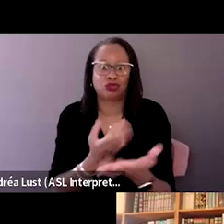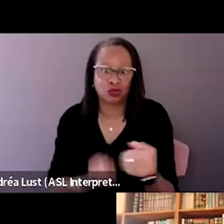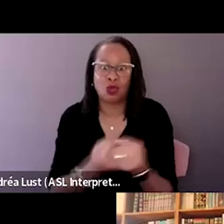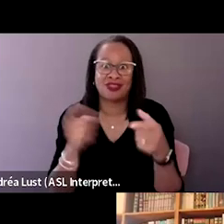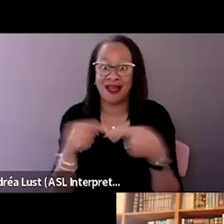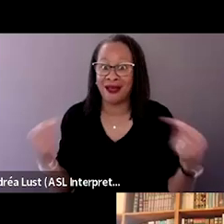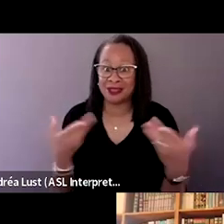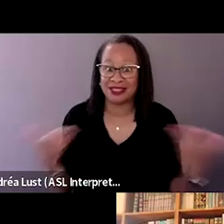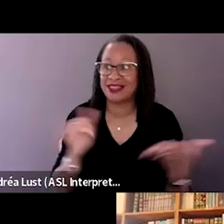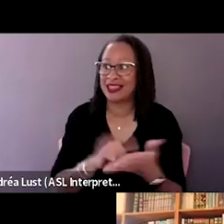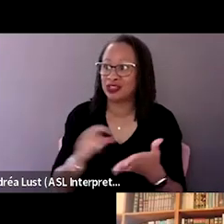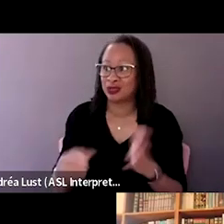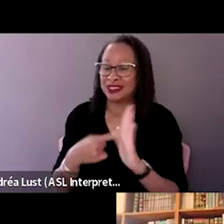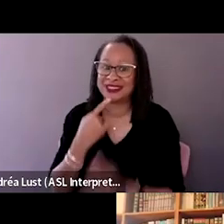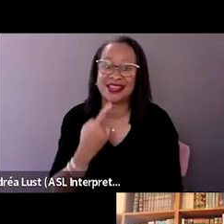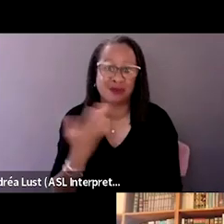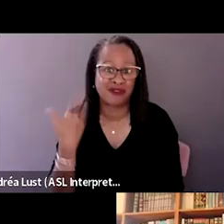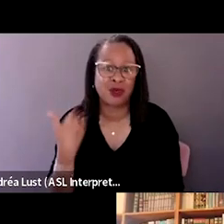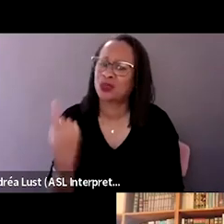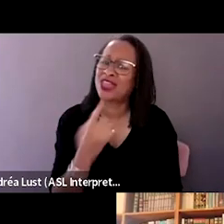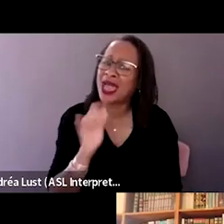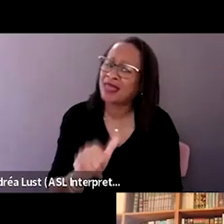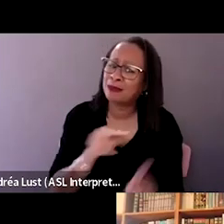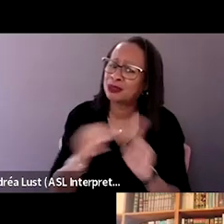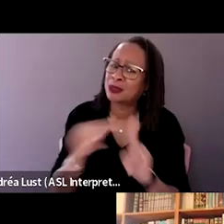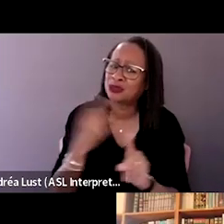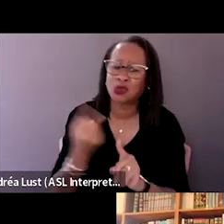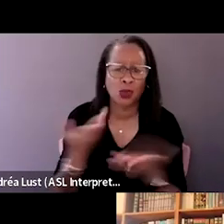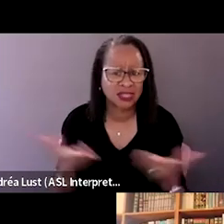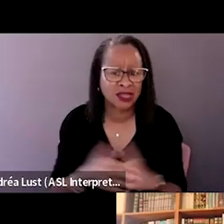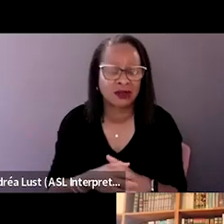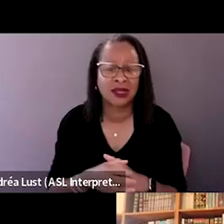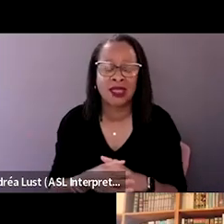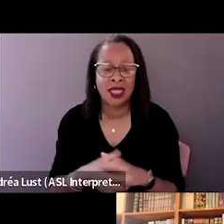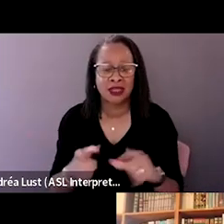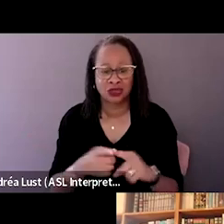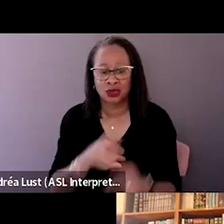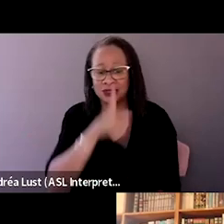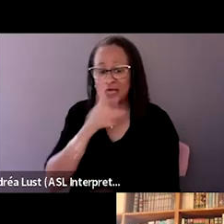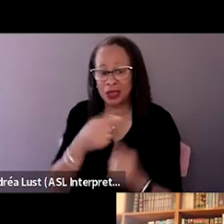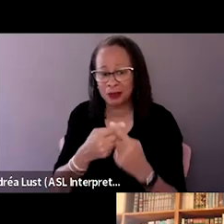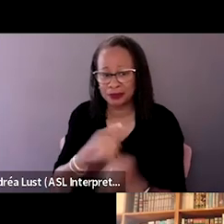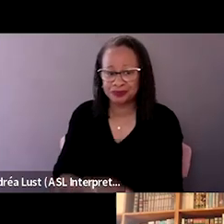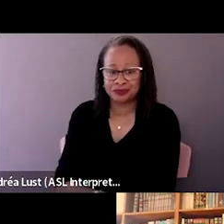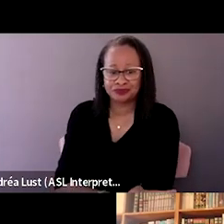So it's always here. But to speak about it, and I'm going a little bit back